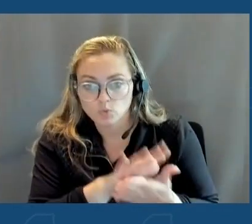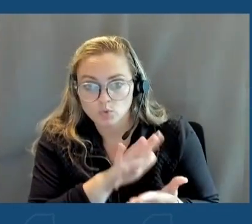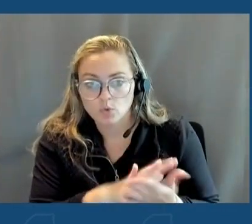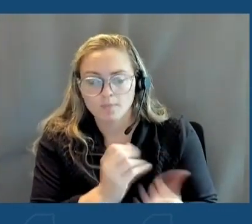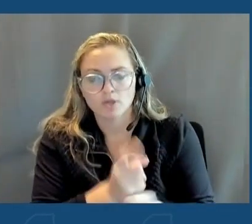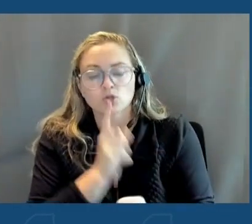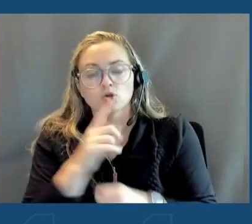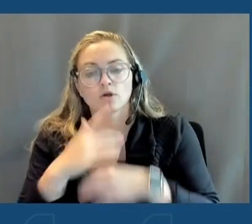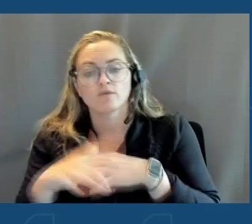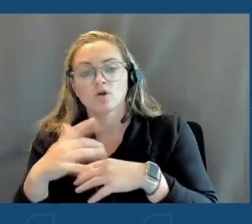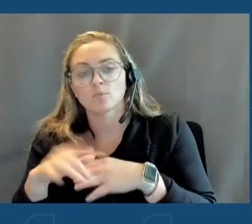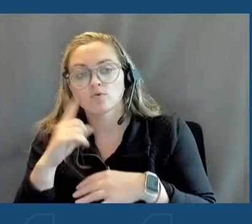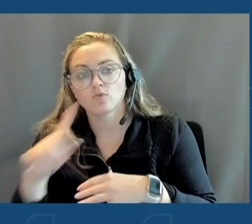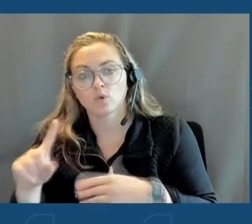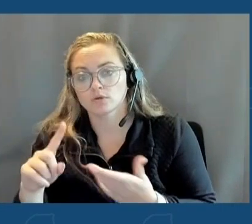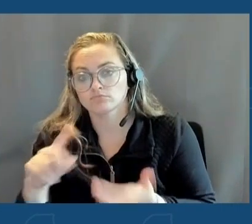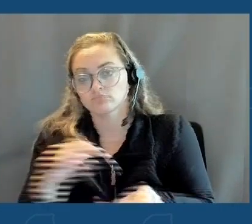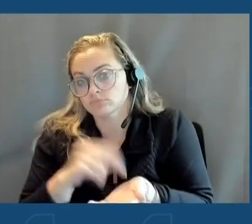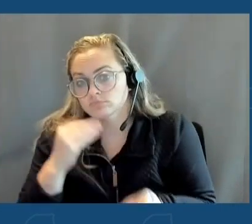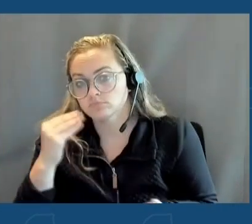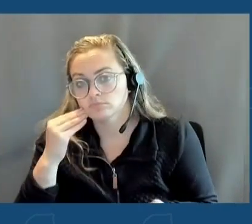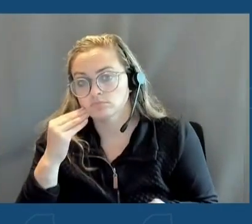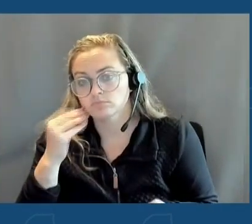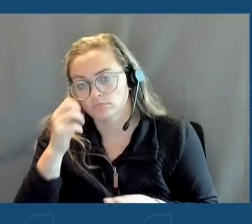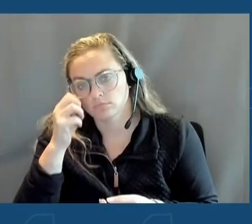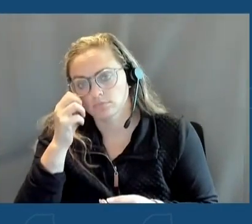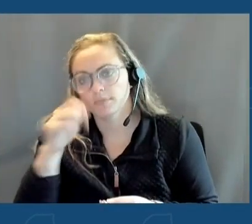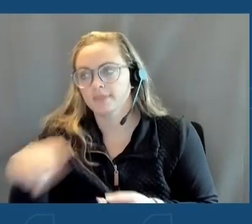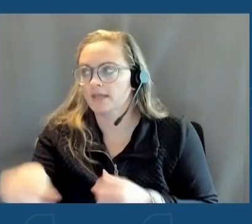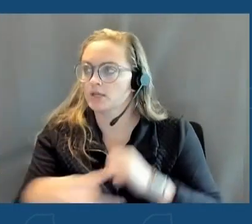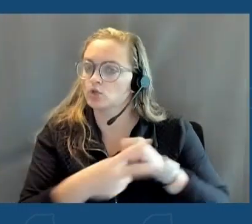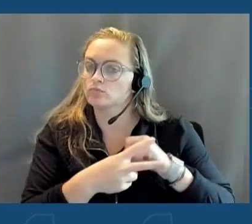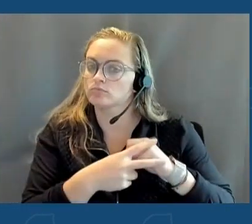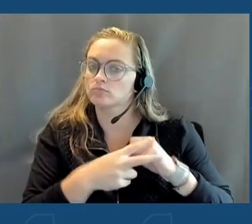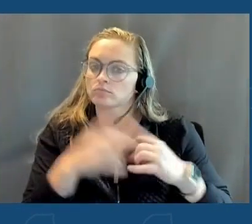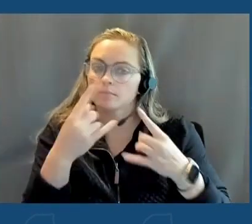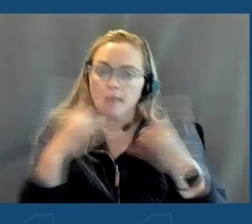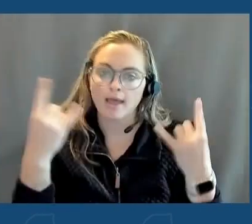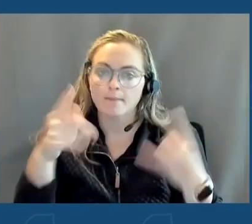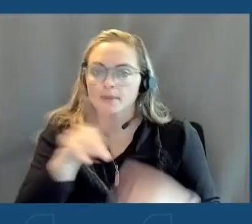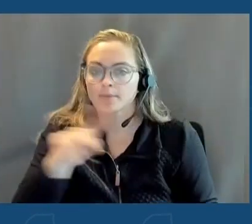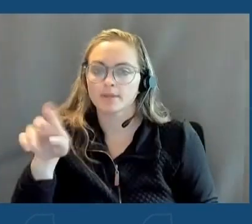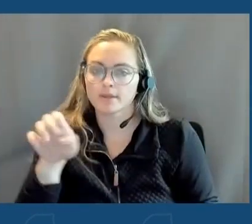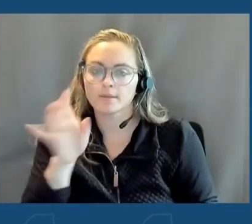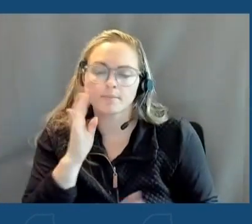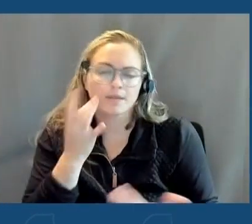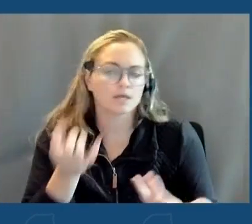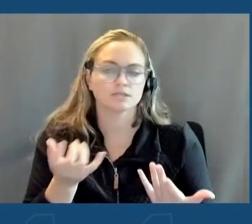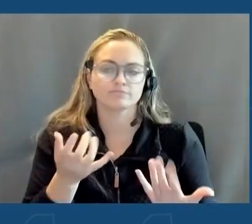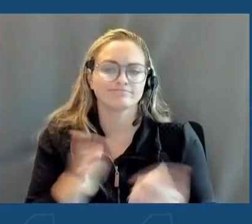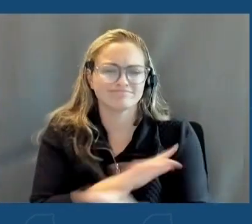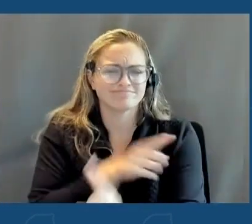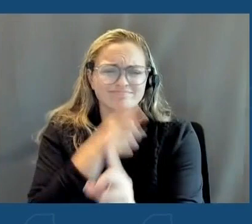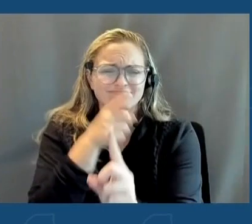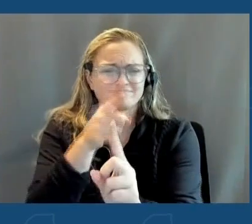HOMES IT IS THEIR RESPONSIBILITY TO STOCKPILE TESTS. KITS TO SCHOOLS.